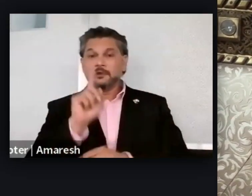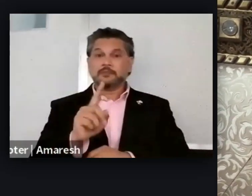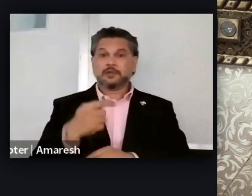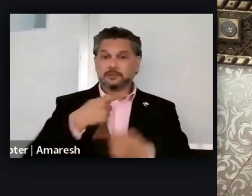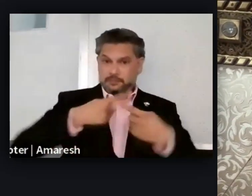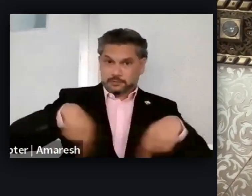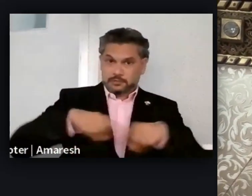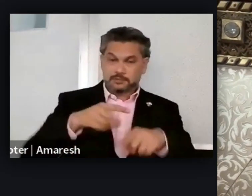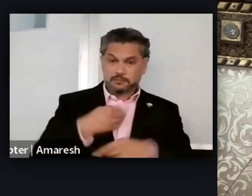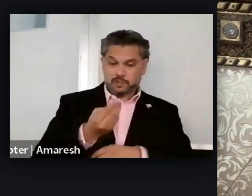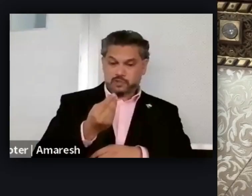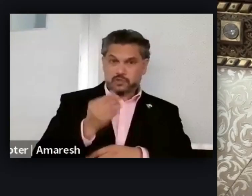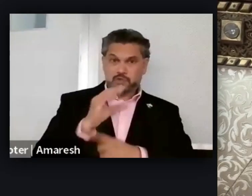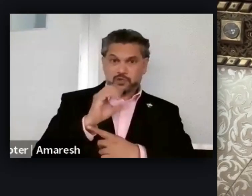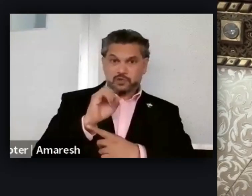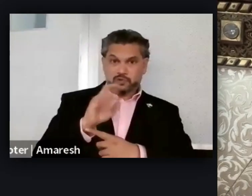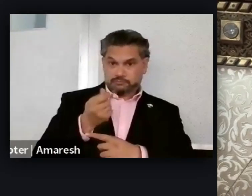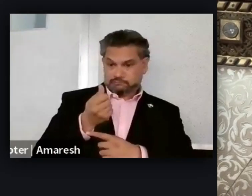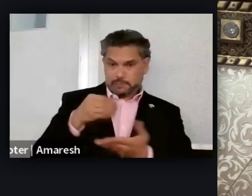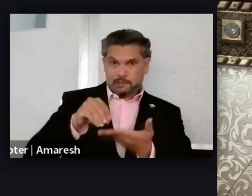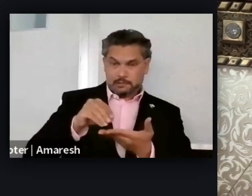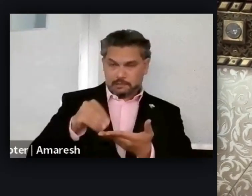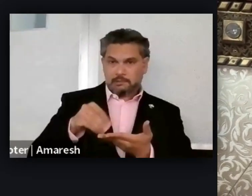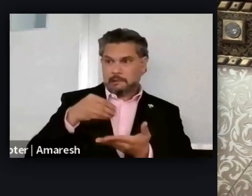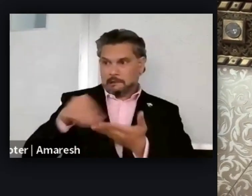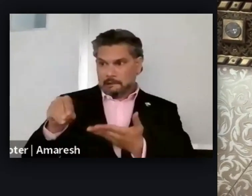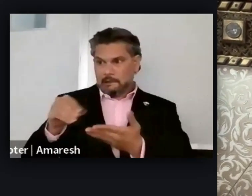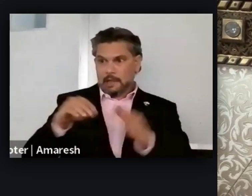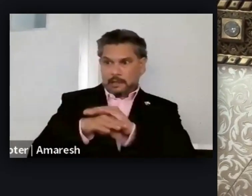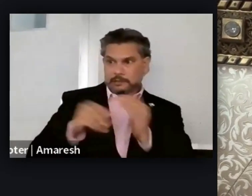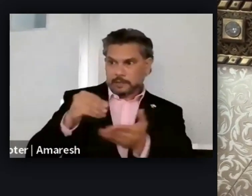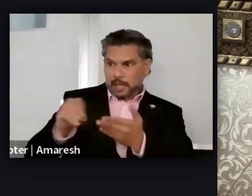But for us, cost should not be a factor where accessibility is concerned.